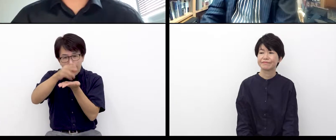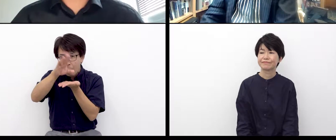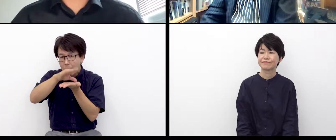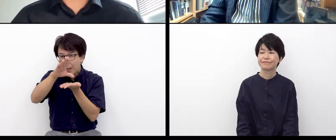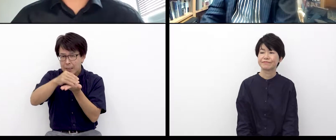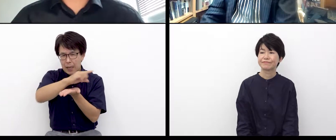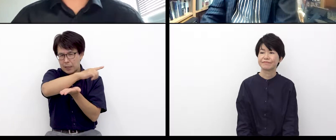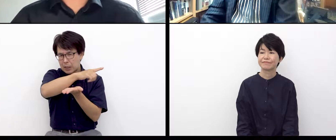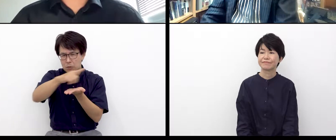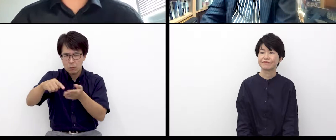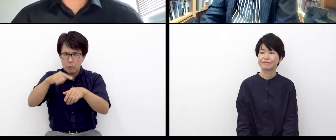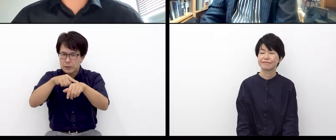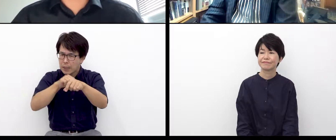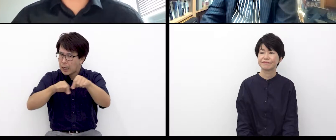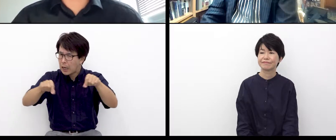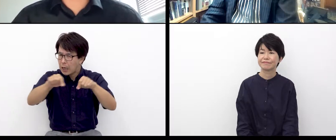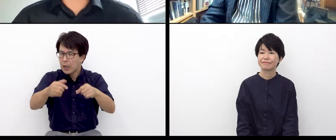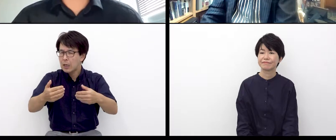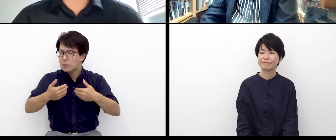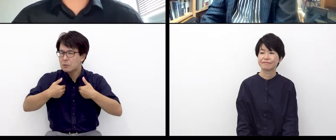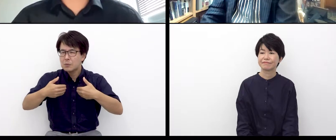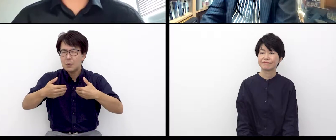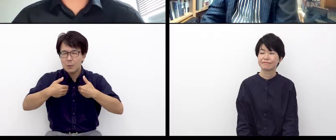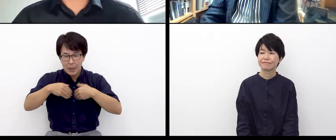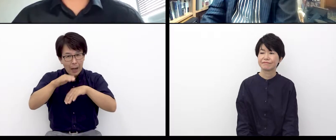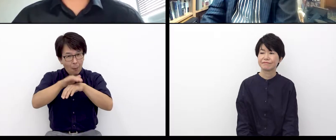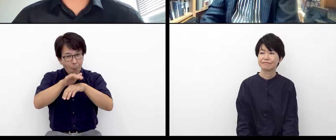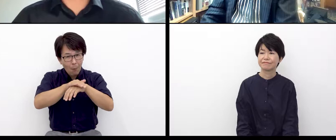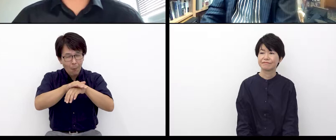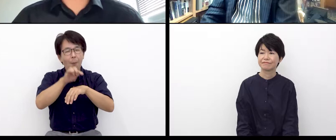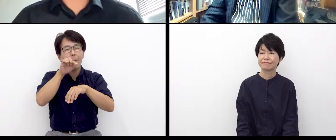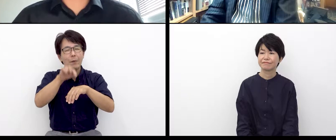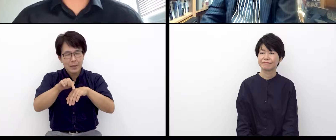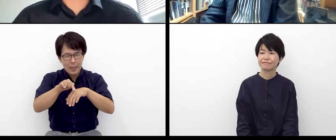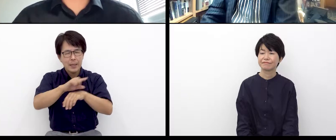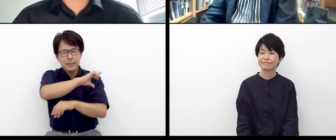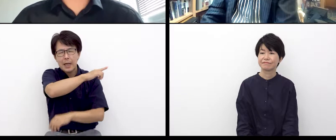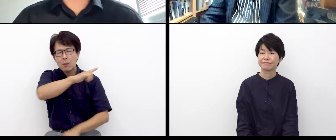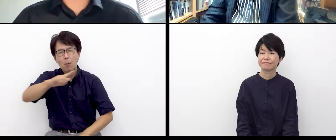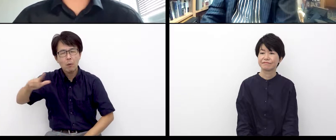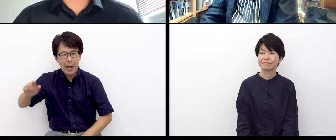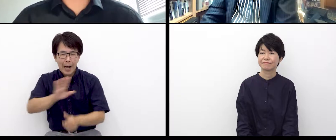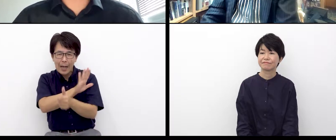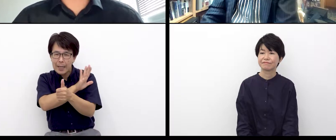in which artists communicate with people from various backgrounds